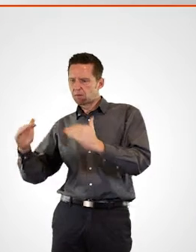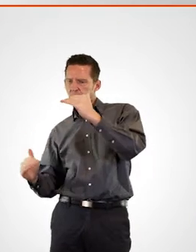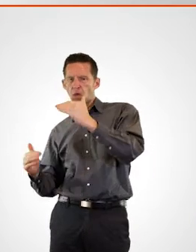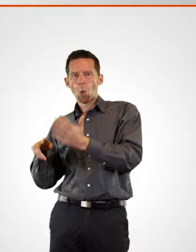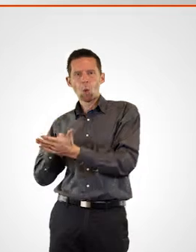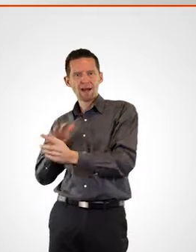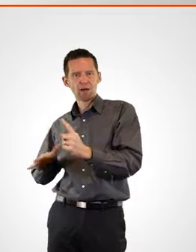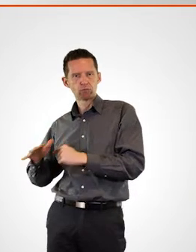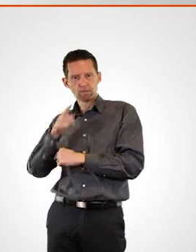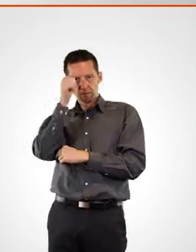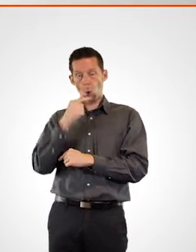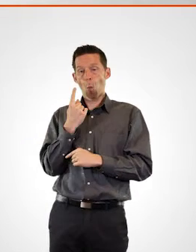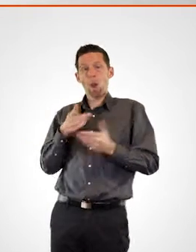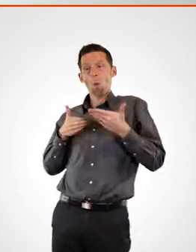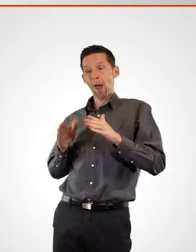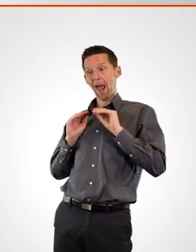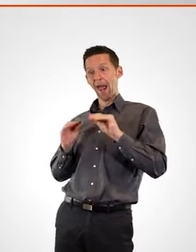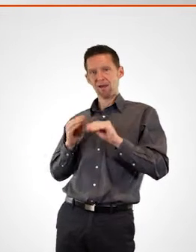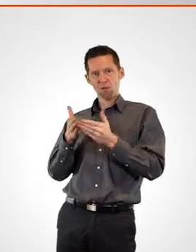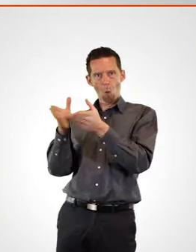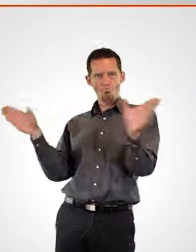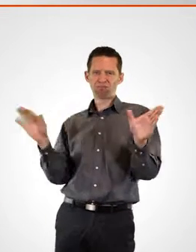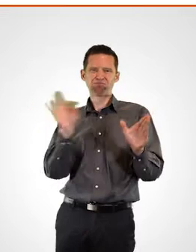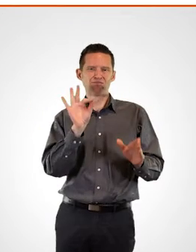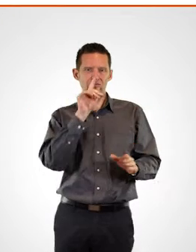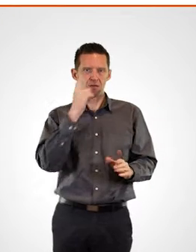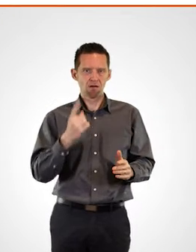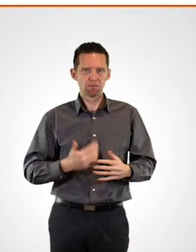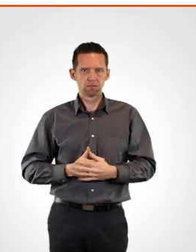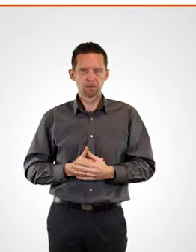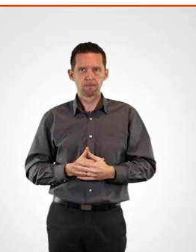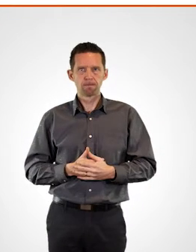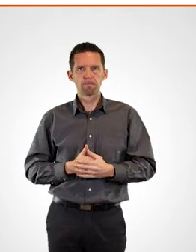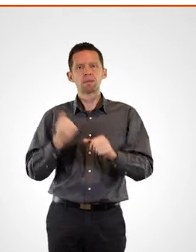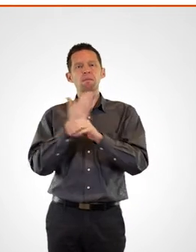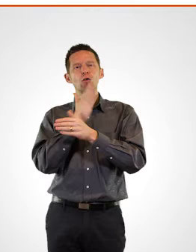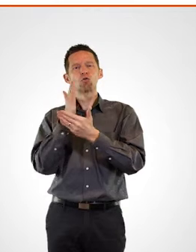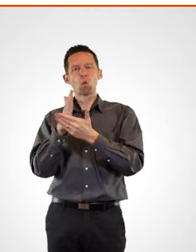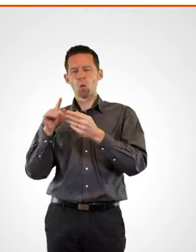Remember, there's no one-size-fits-all strategy. And finally, make sure that learning